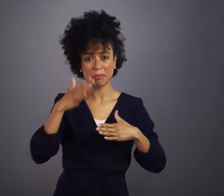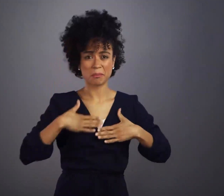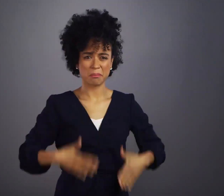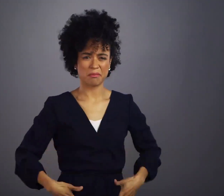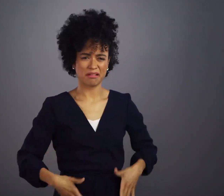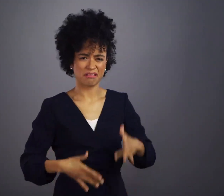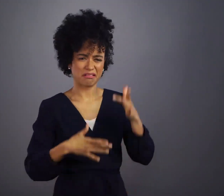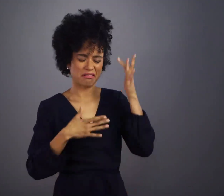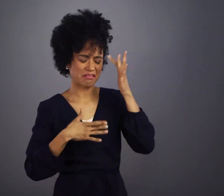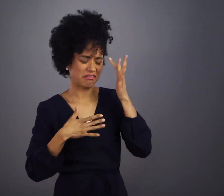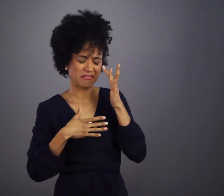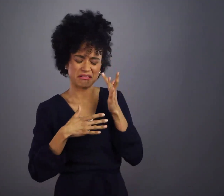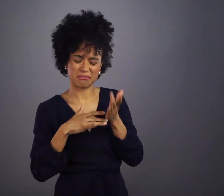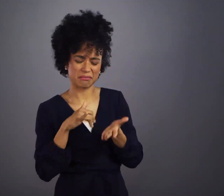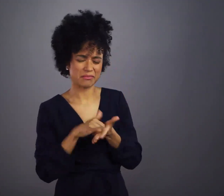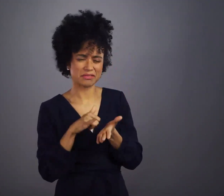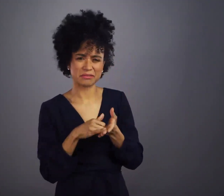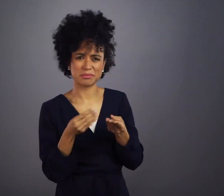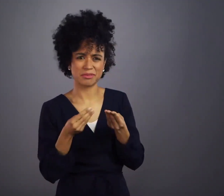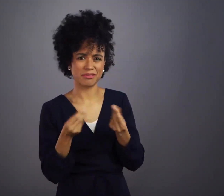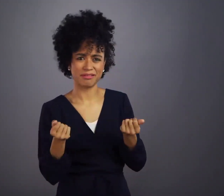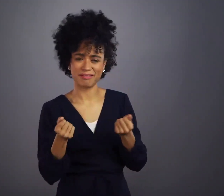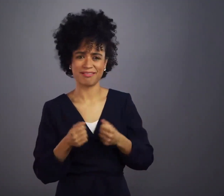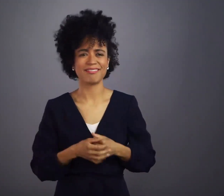from a hopeless condition of mind and body.